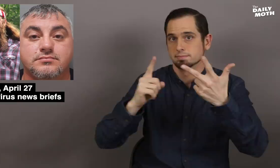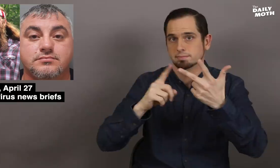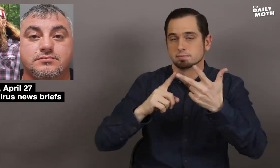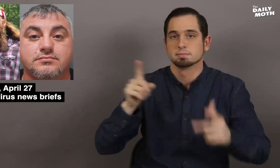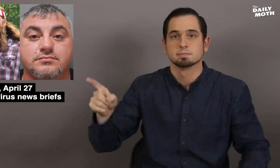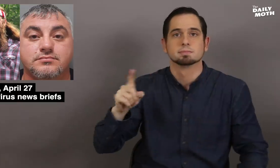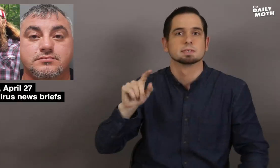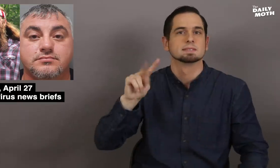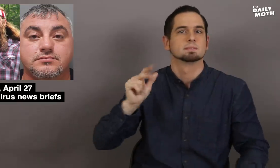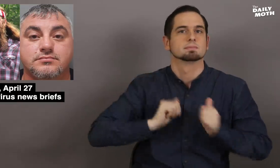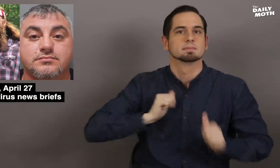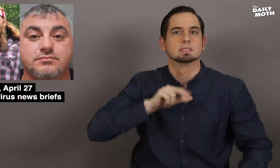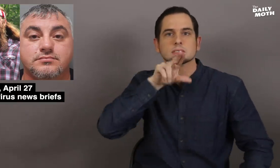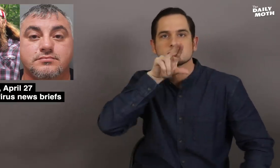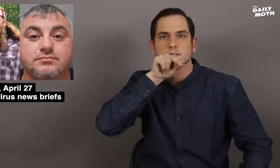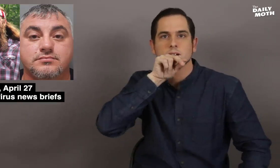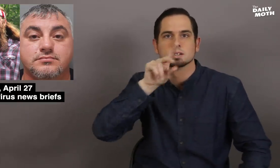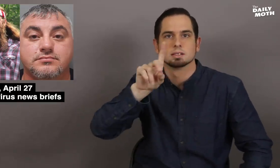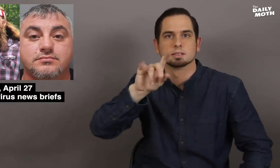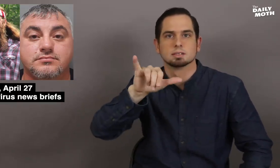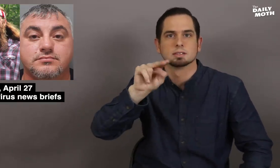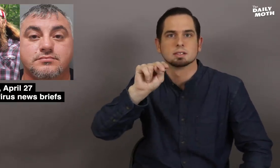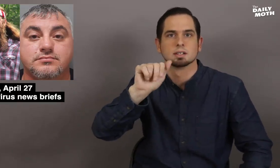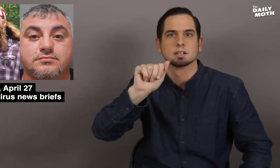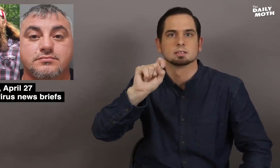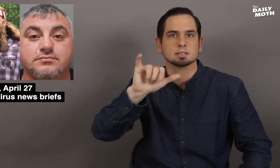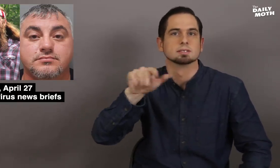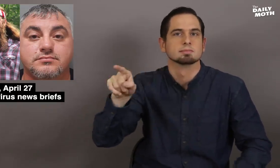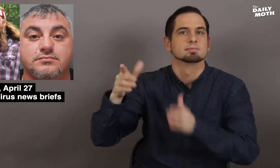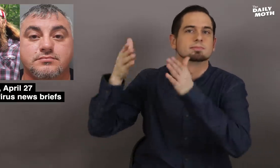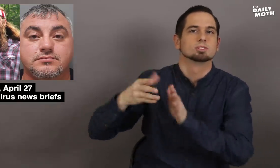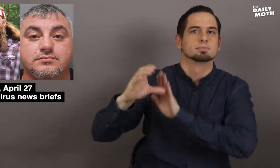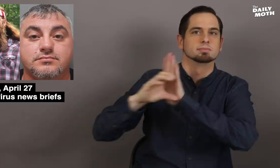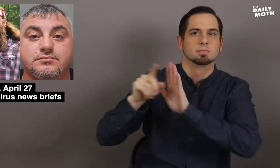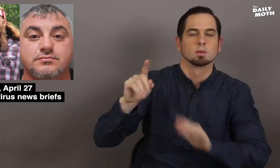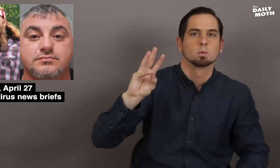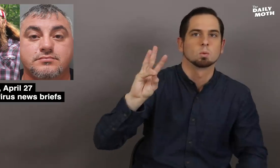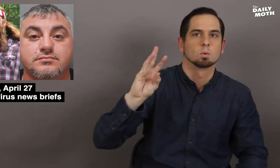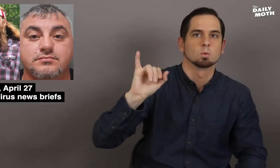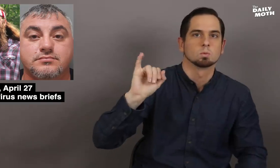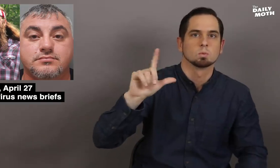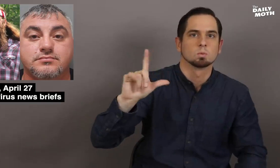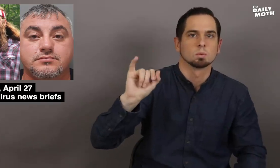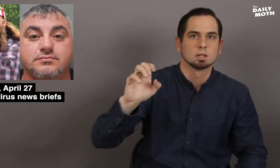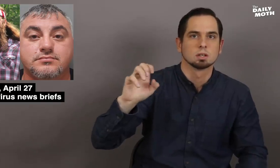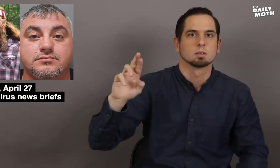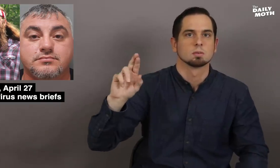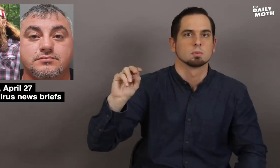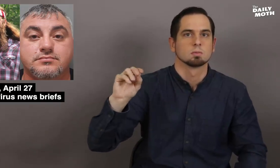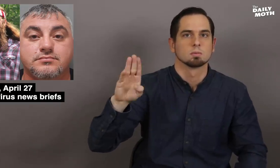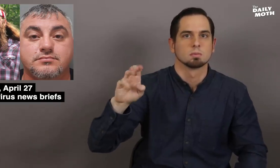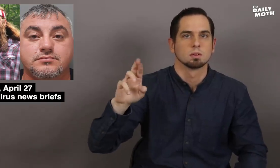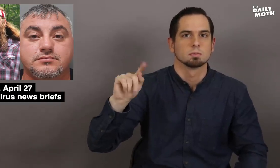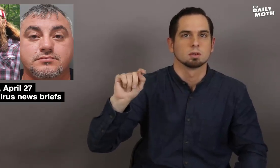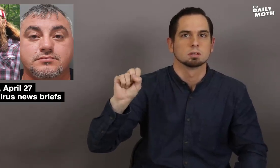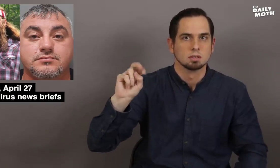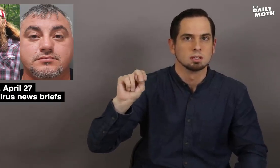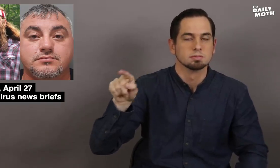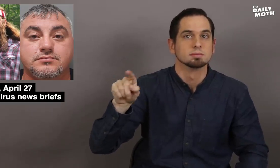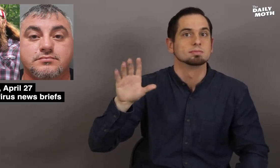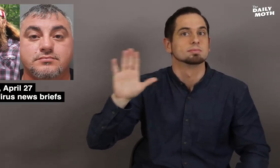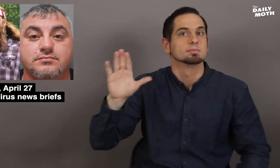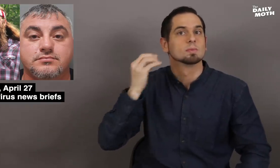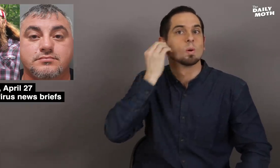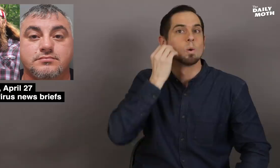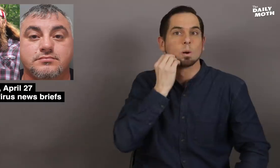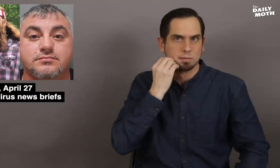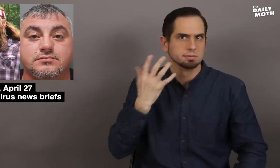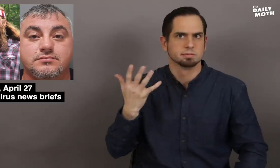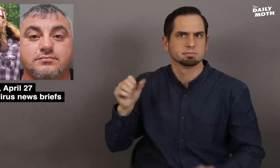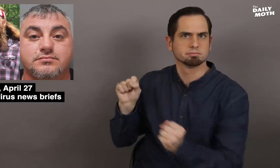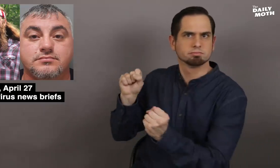"Duck Dynasty" personality Willie Robertson's home was